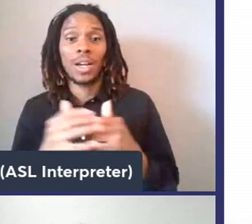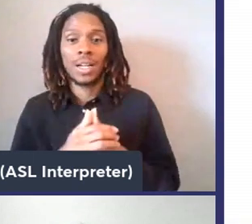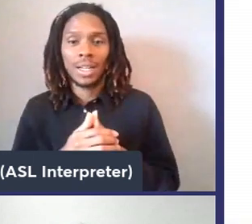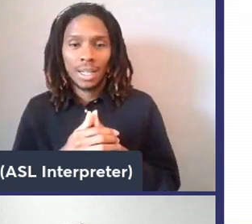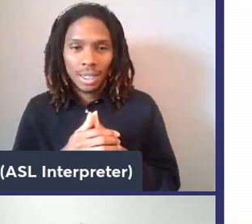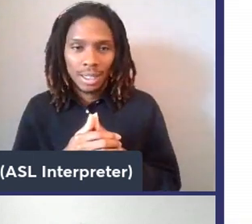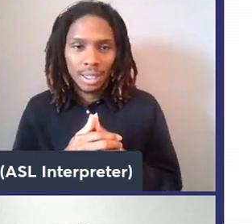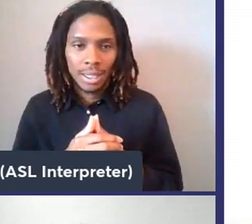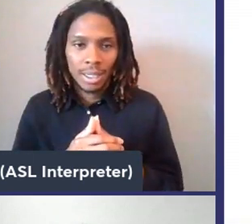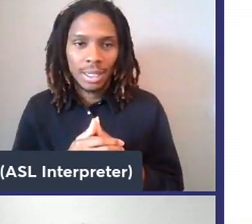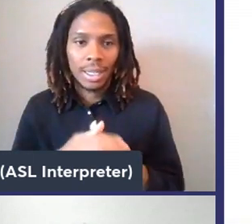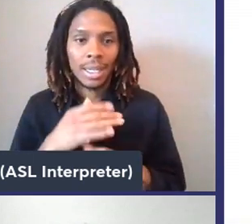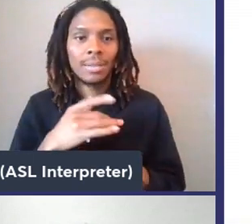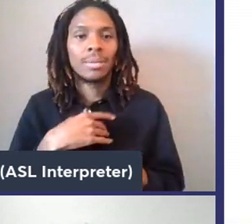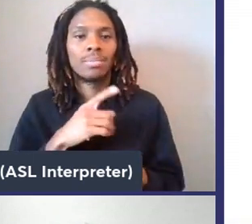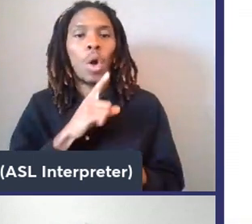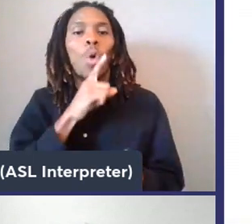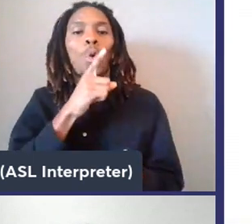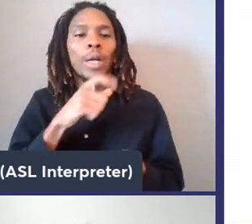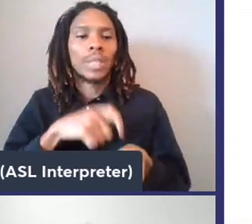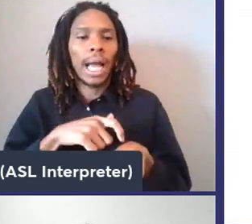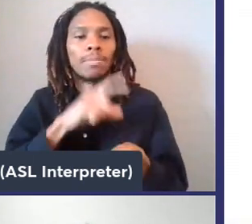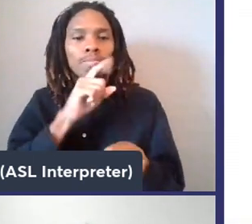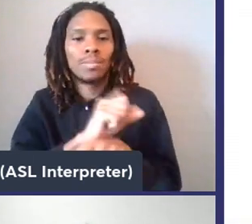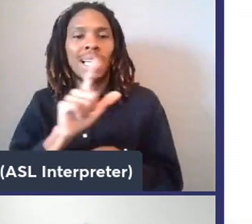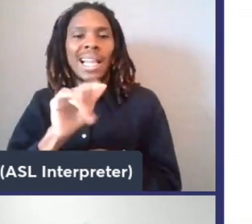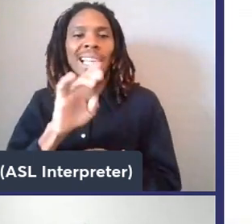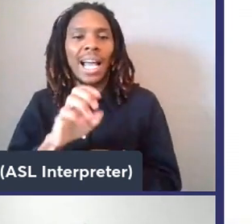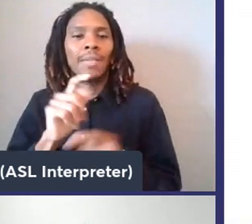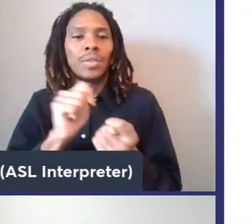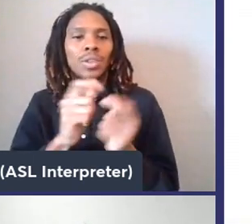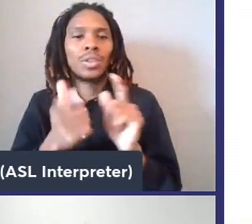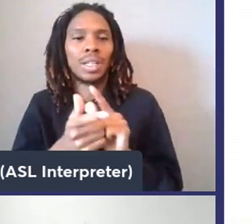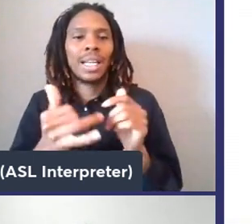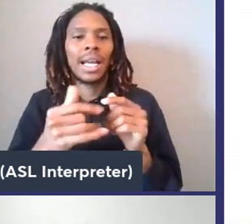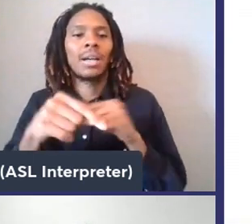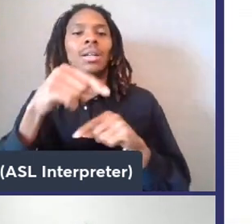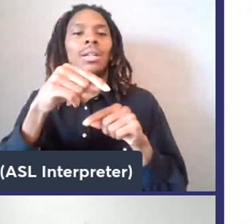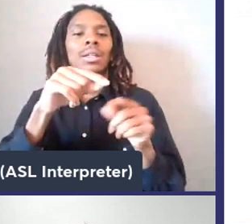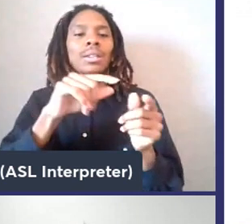I did the real time translation. Now I want to go and show what batch translation does,